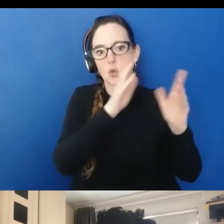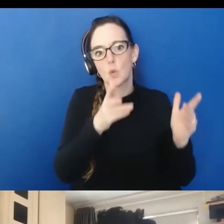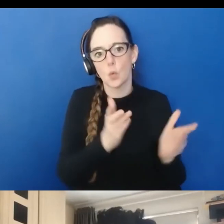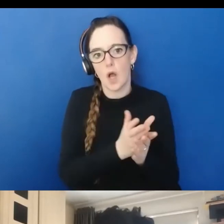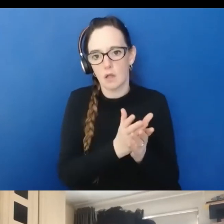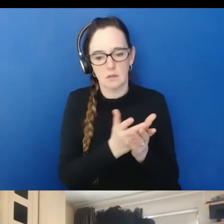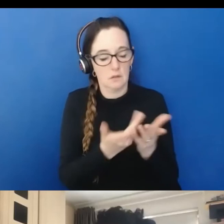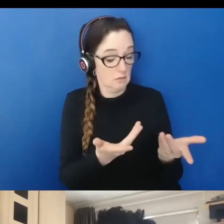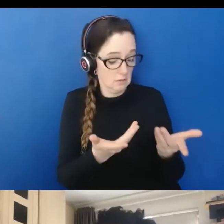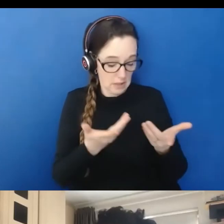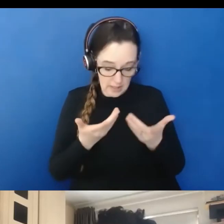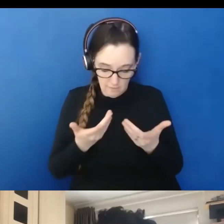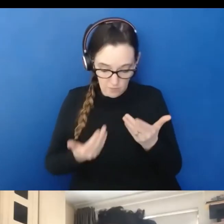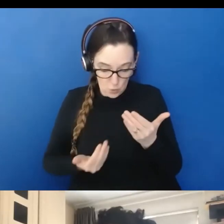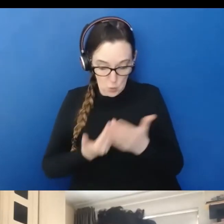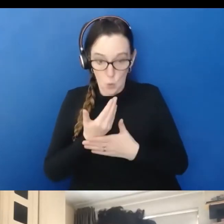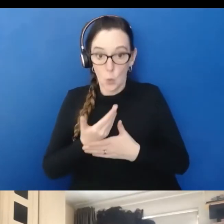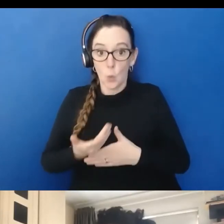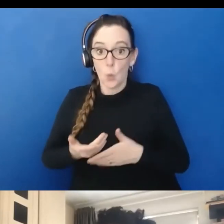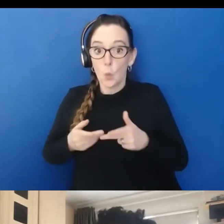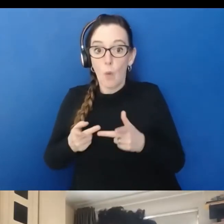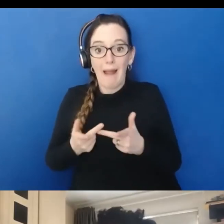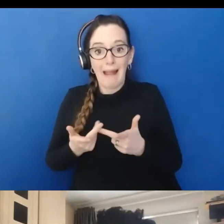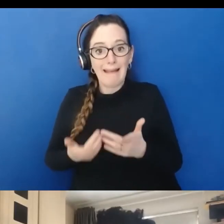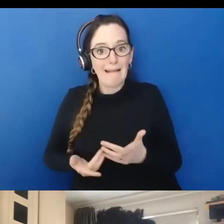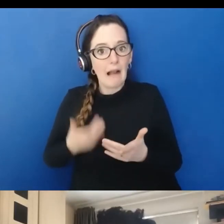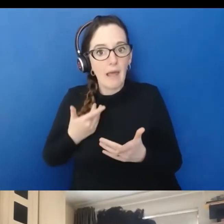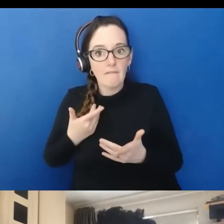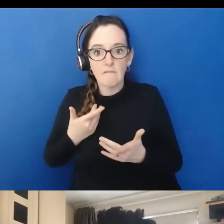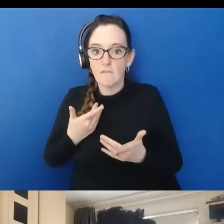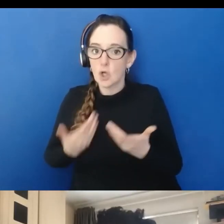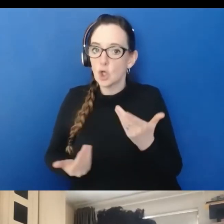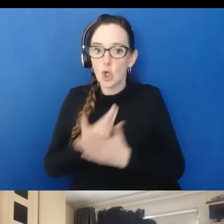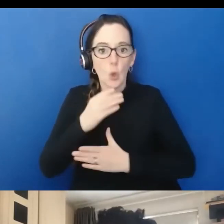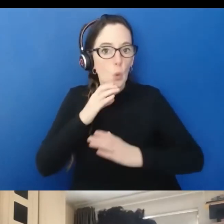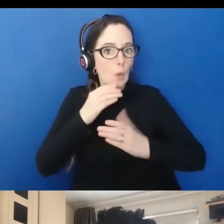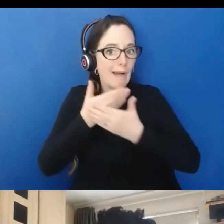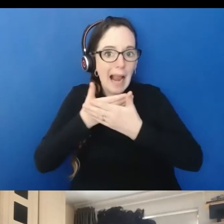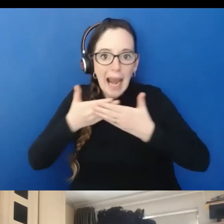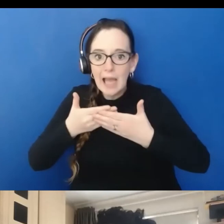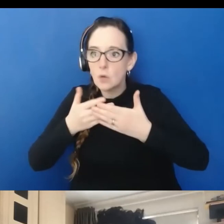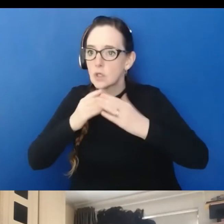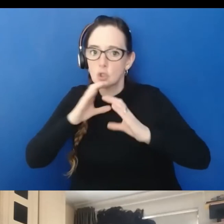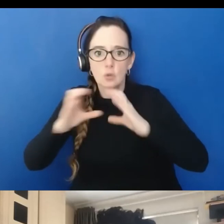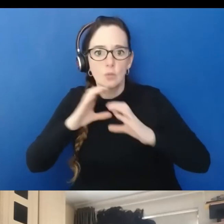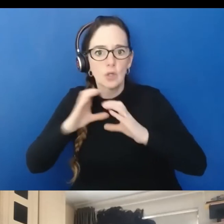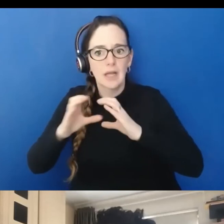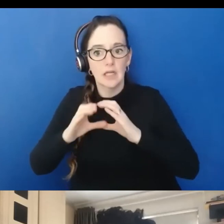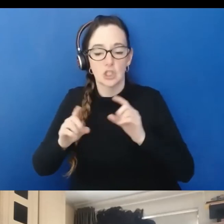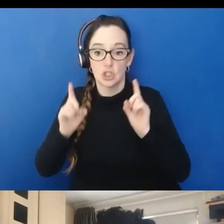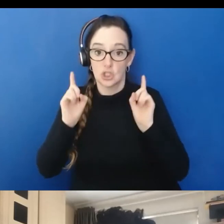us with new ways of living and speaking. And like this license that digitality has